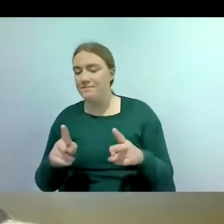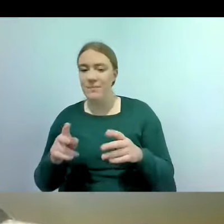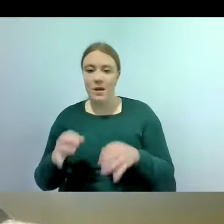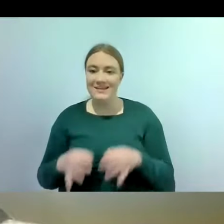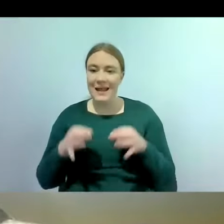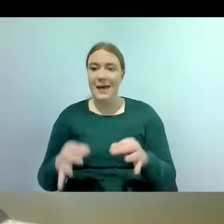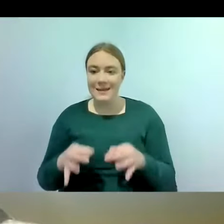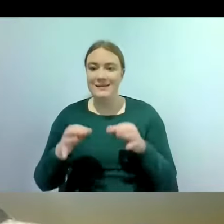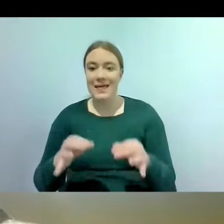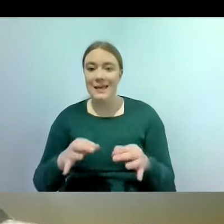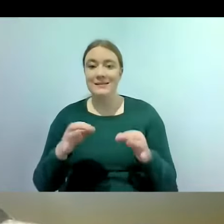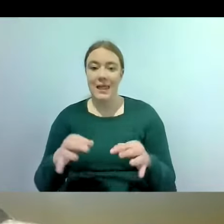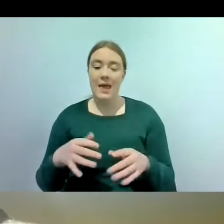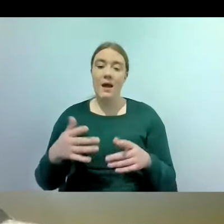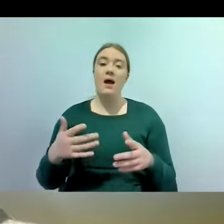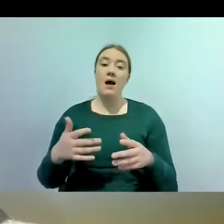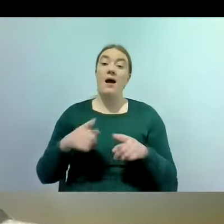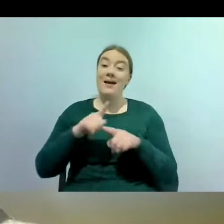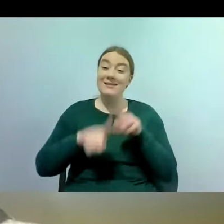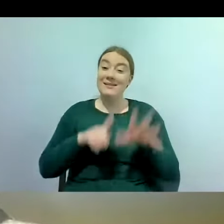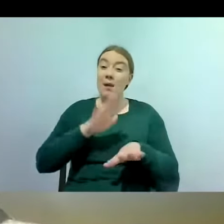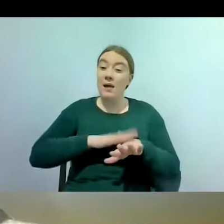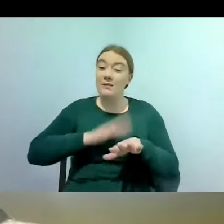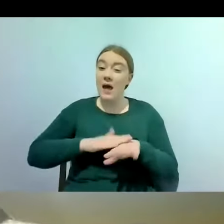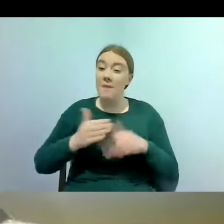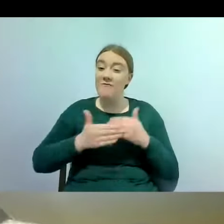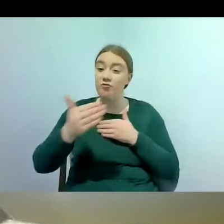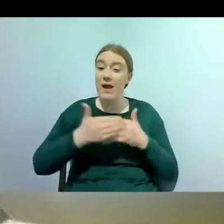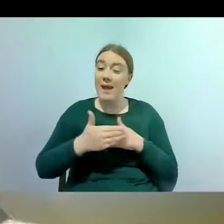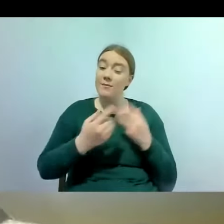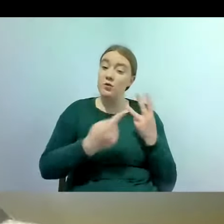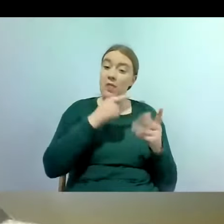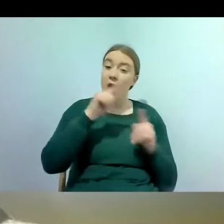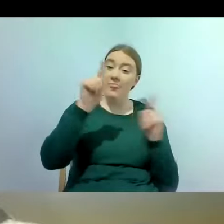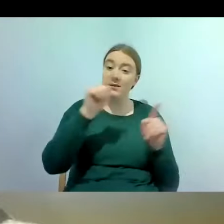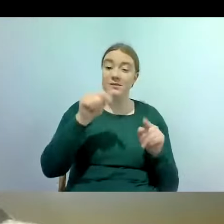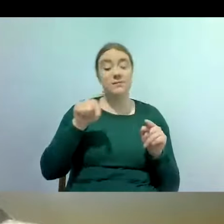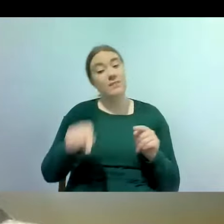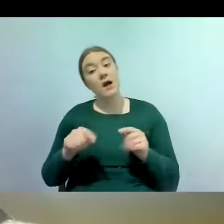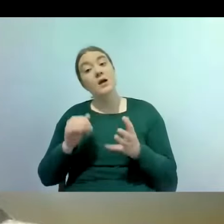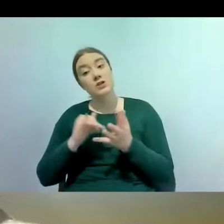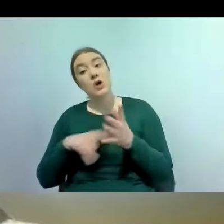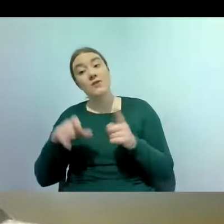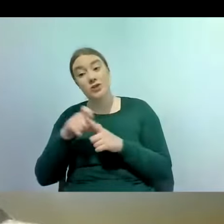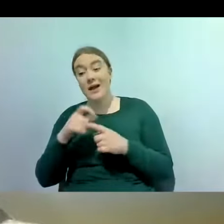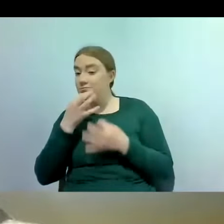that's quite similar to these other individuals so much like the shad some fascinating individual